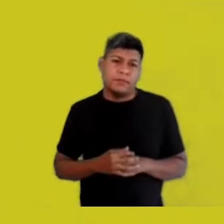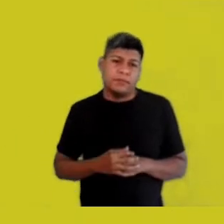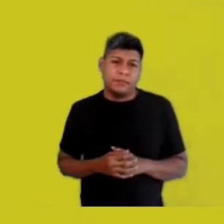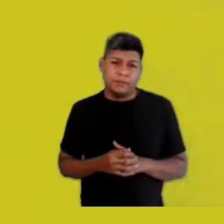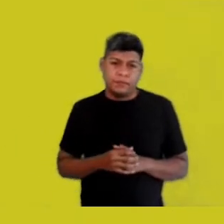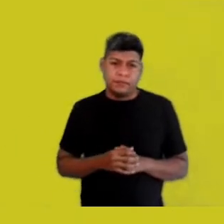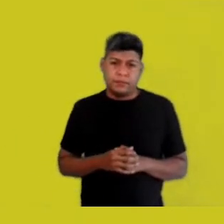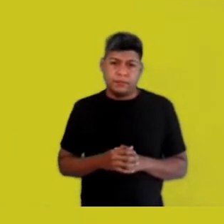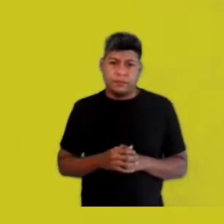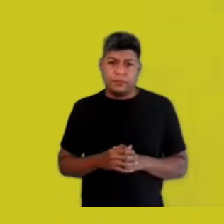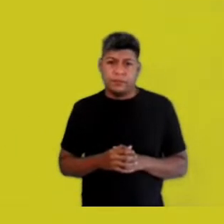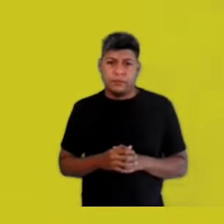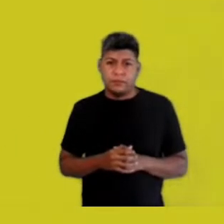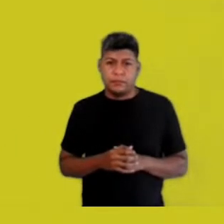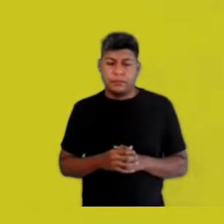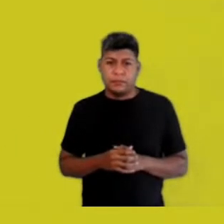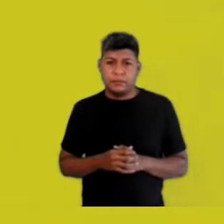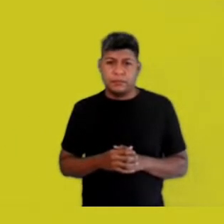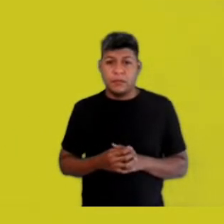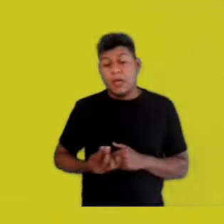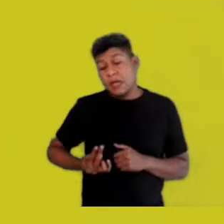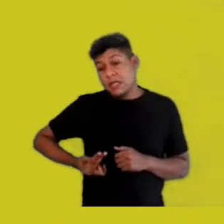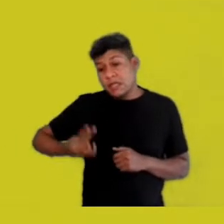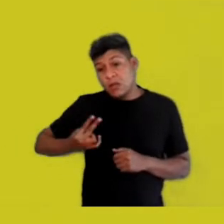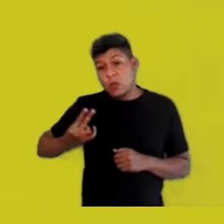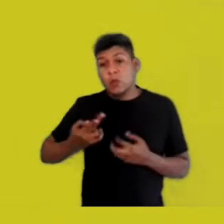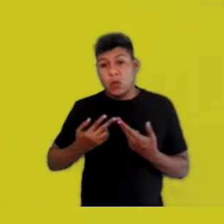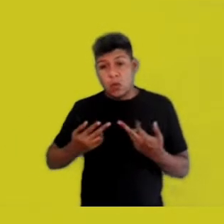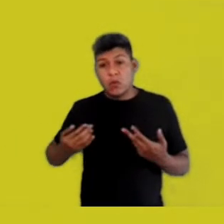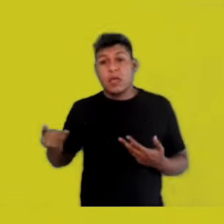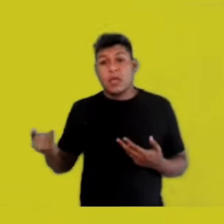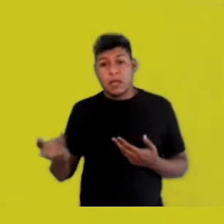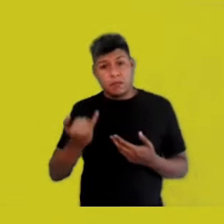The second thing that seems important to me as basis,